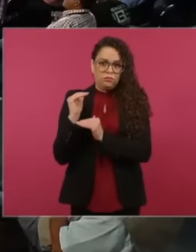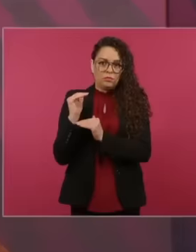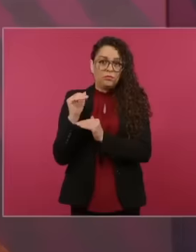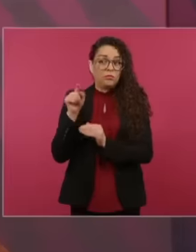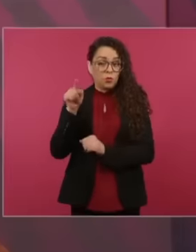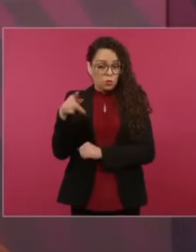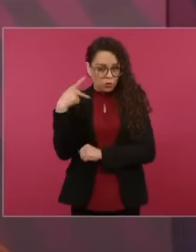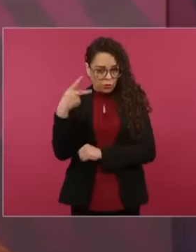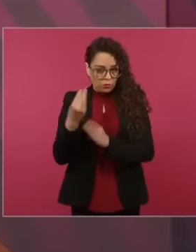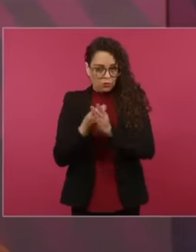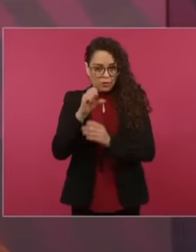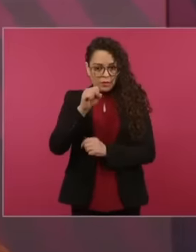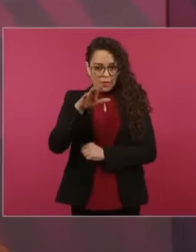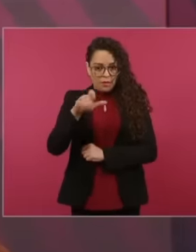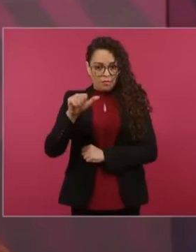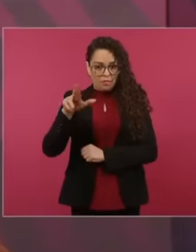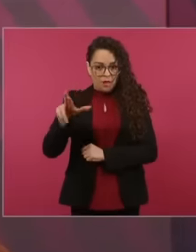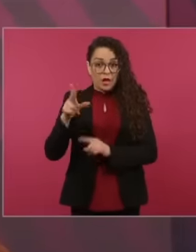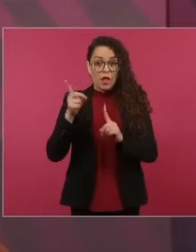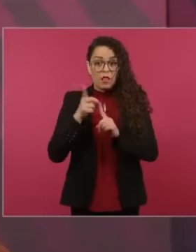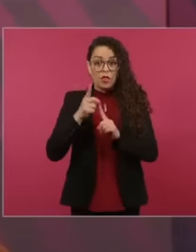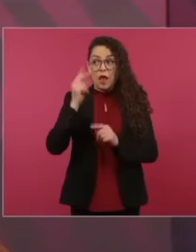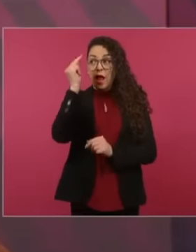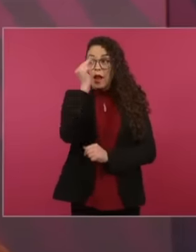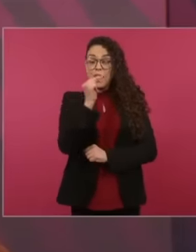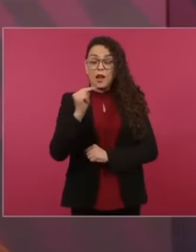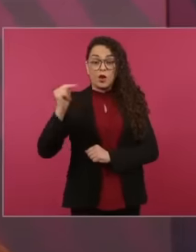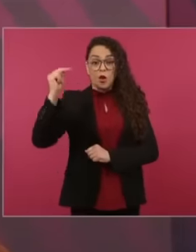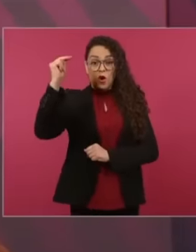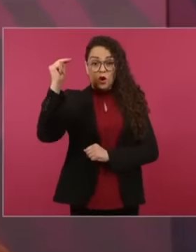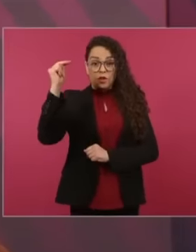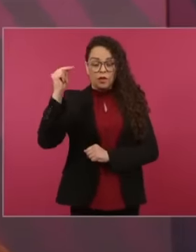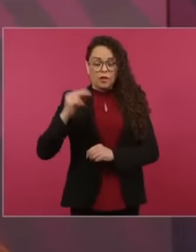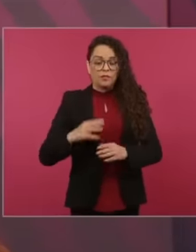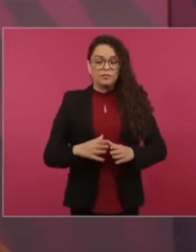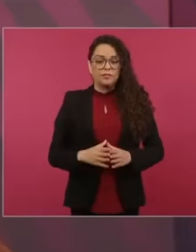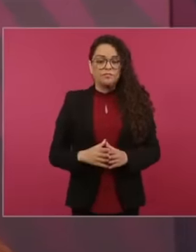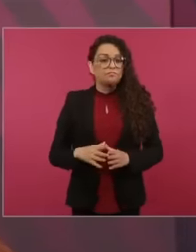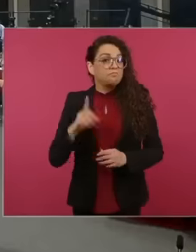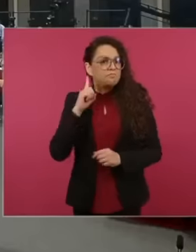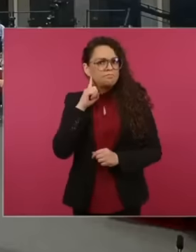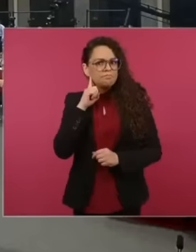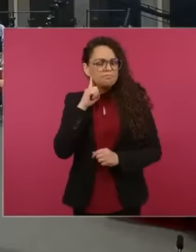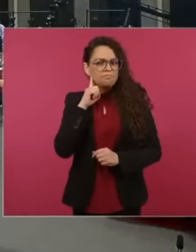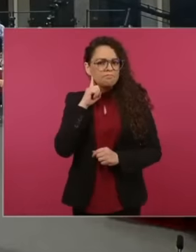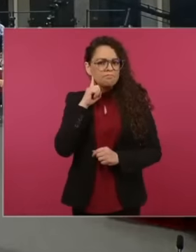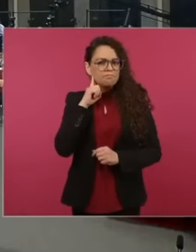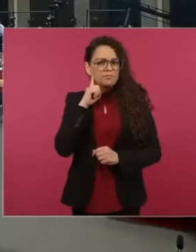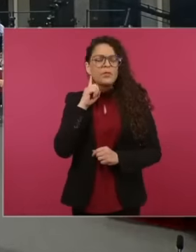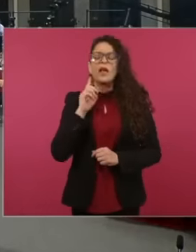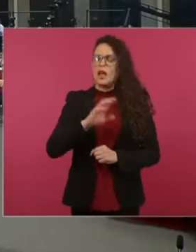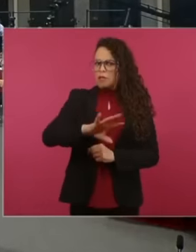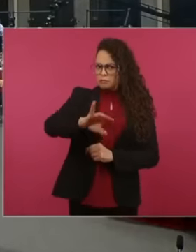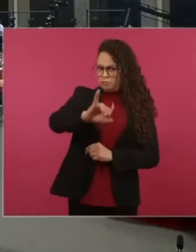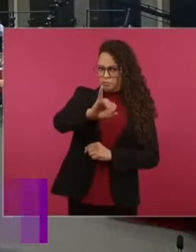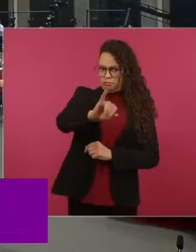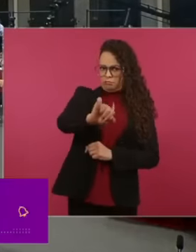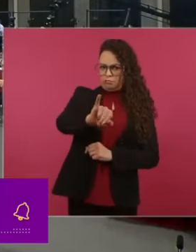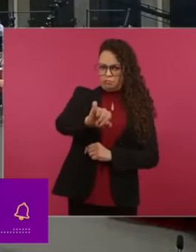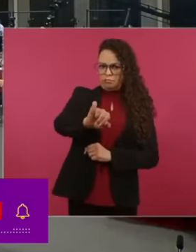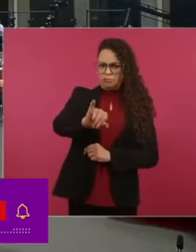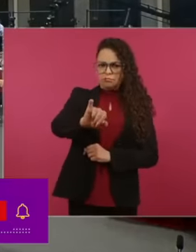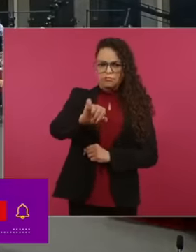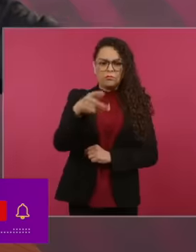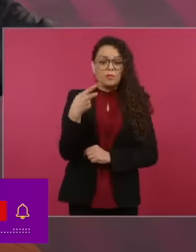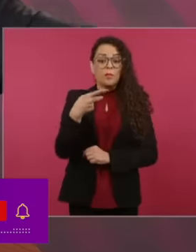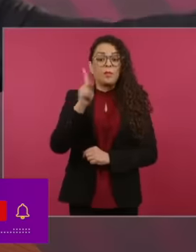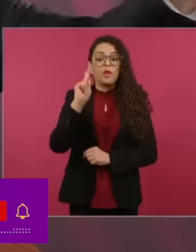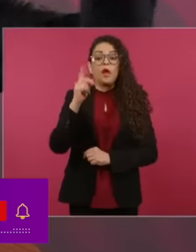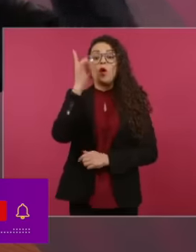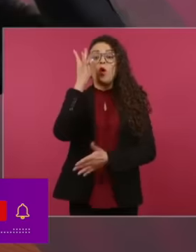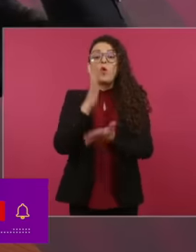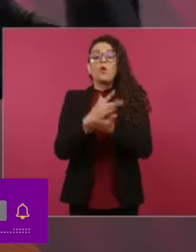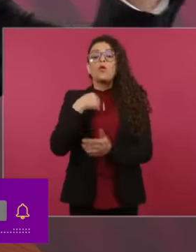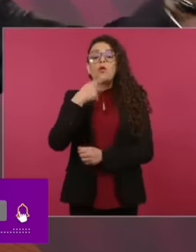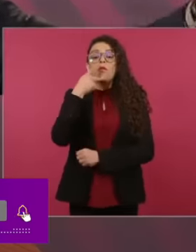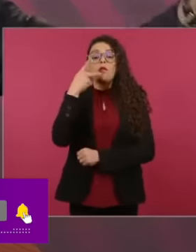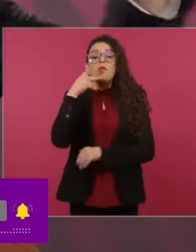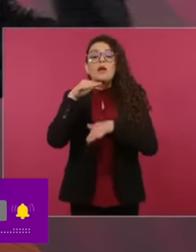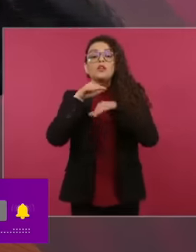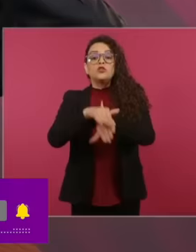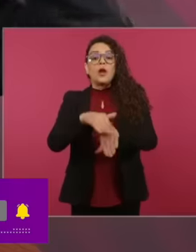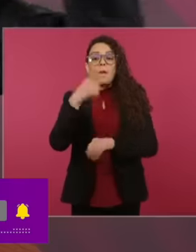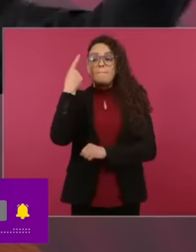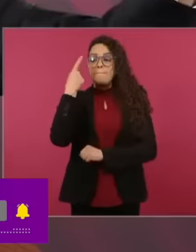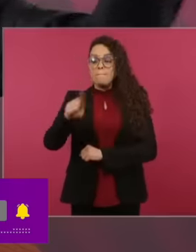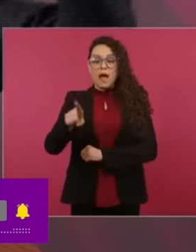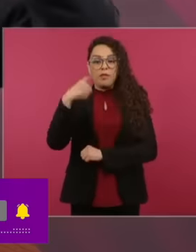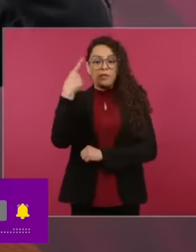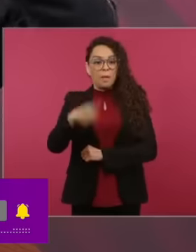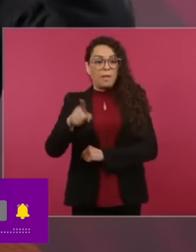in addition. I'm not talking about the orders and of course the whole issue of